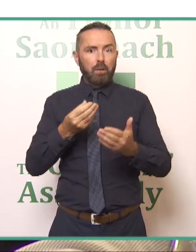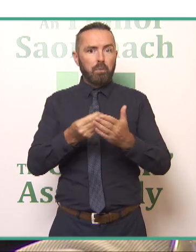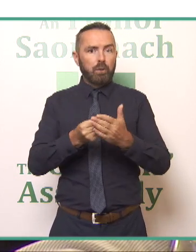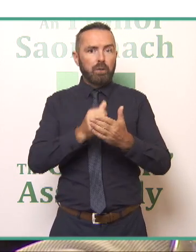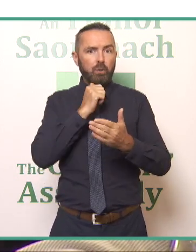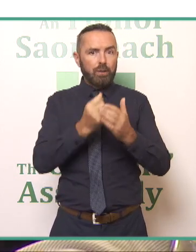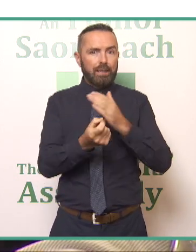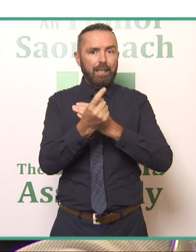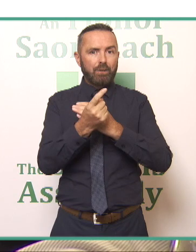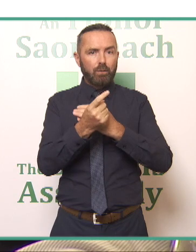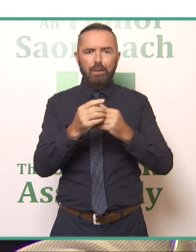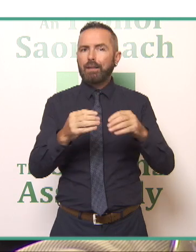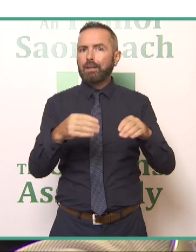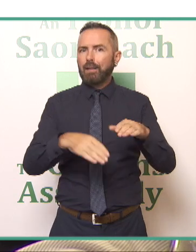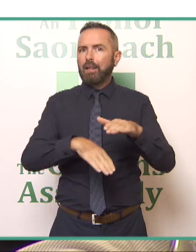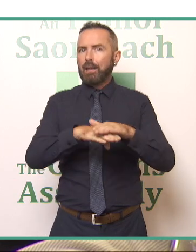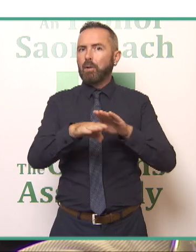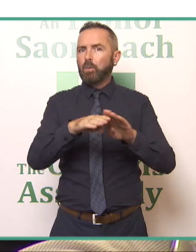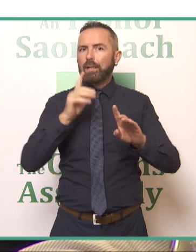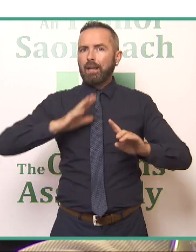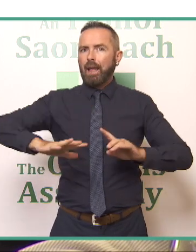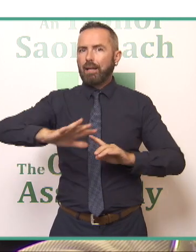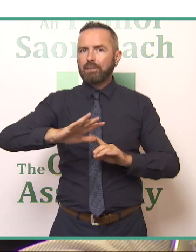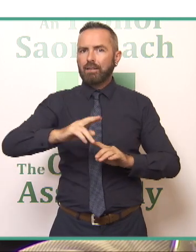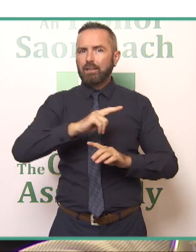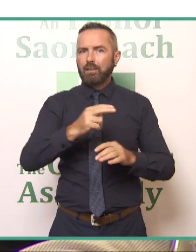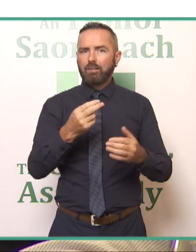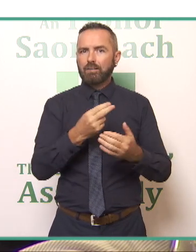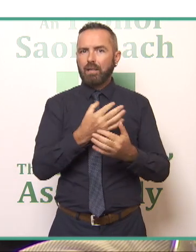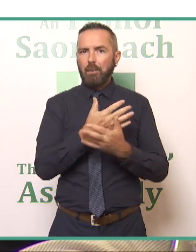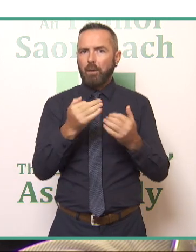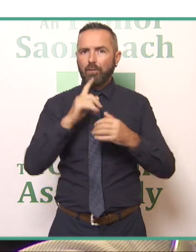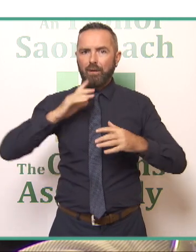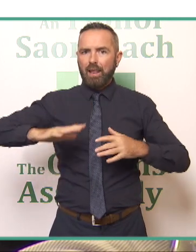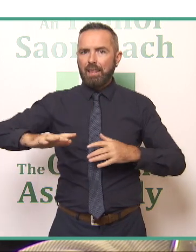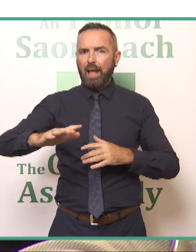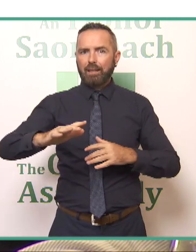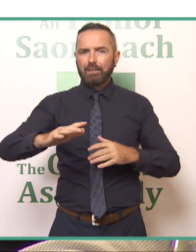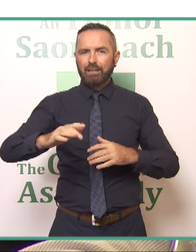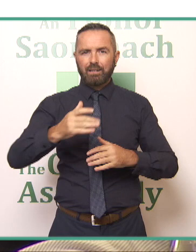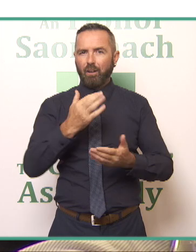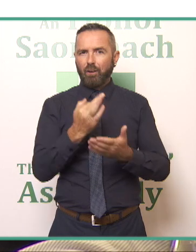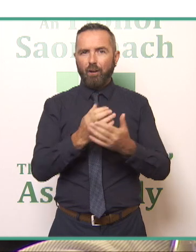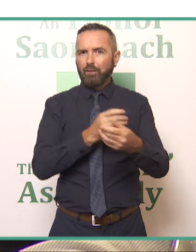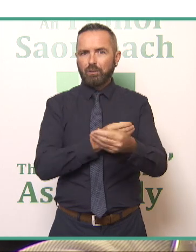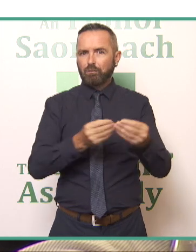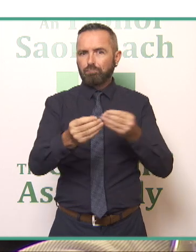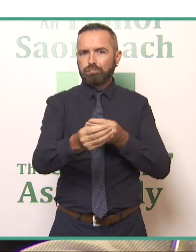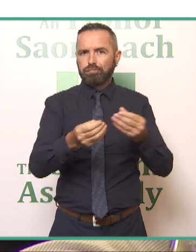as I was saying I'm on table we have very very low levels of land mobility in Ireland land doesn't change hands all that often. So it's going really